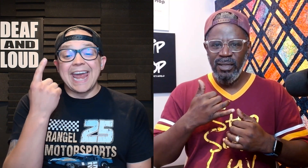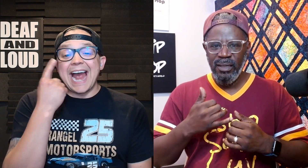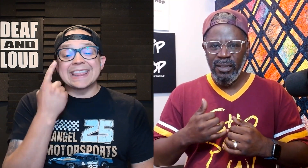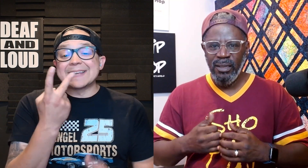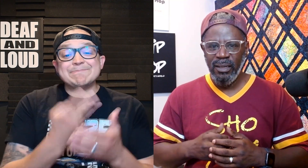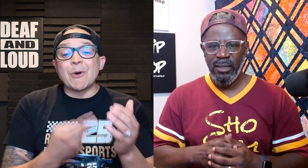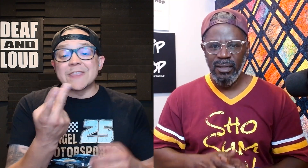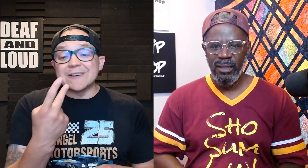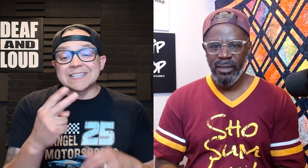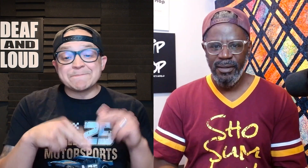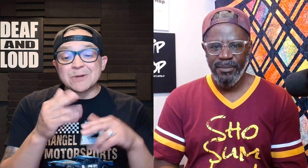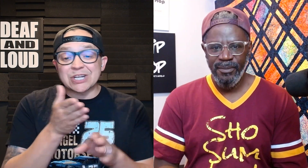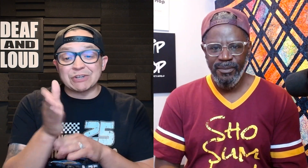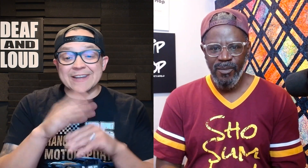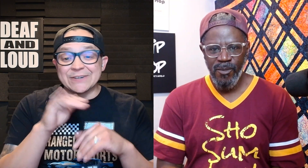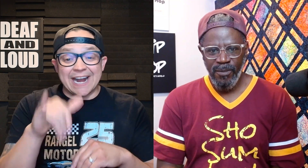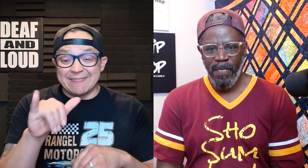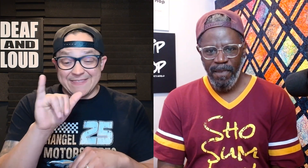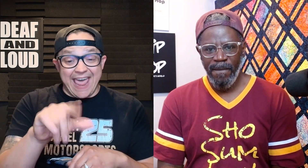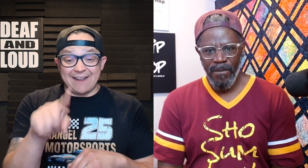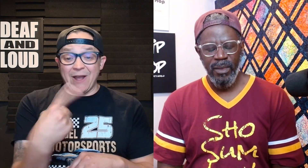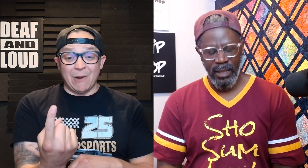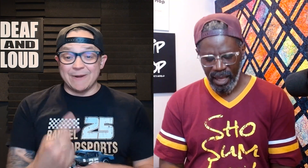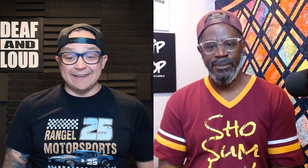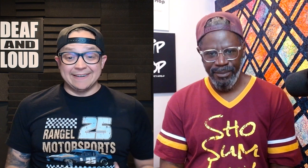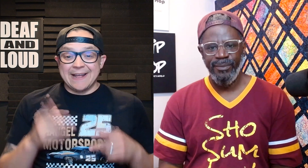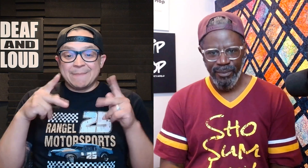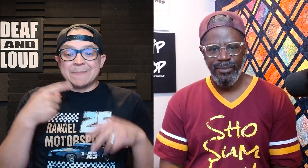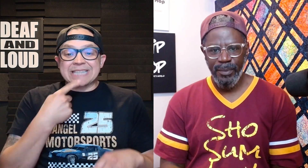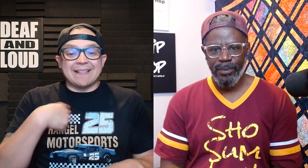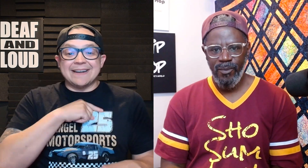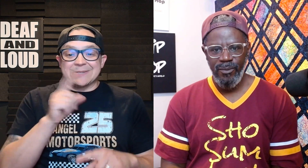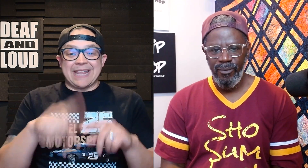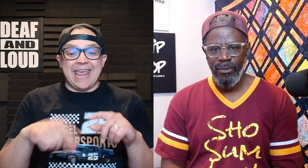I think both of us have built a career on that alone. People telling us you can't.